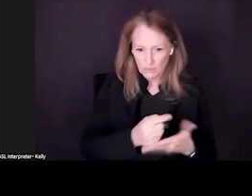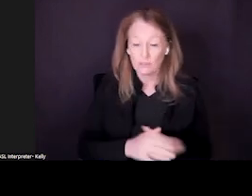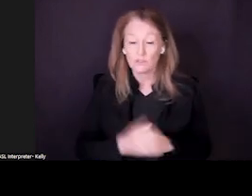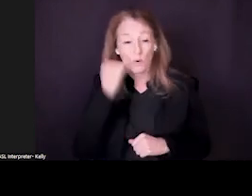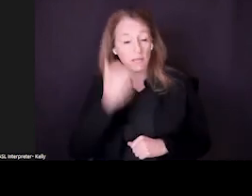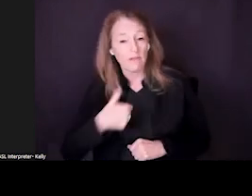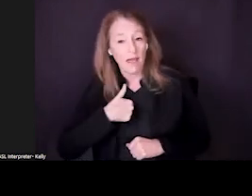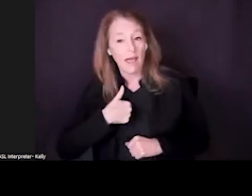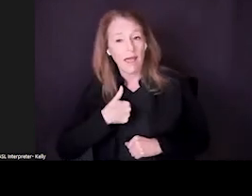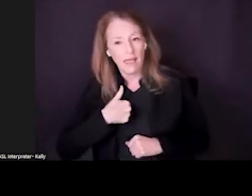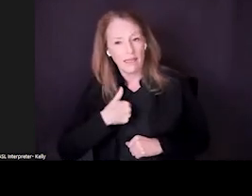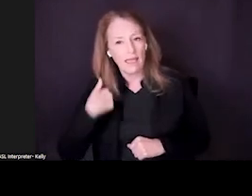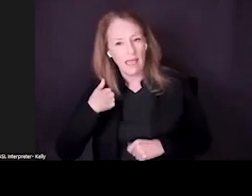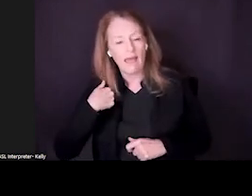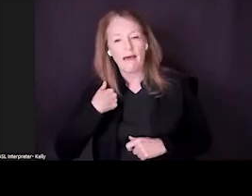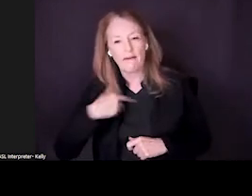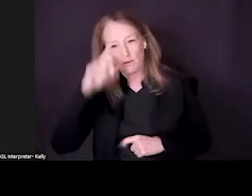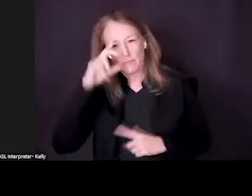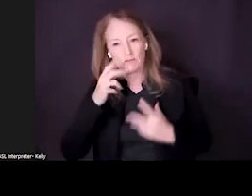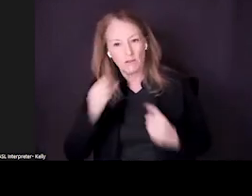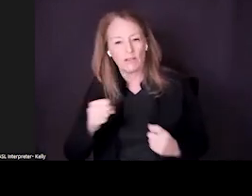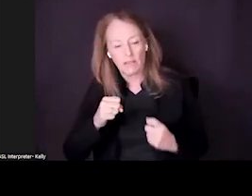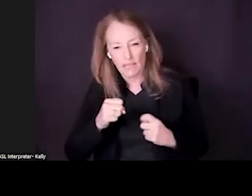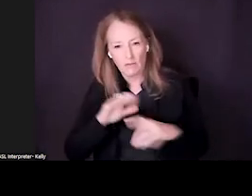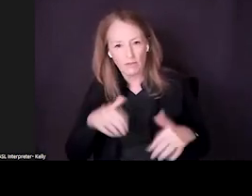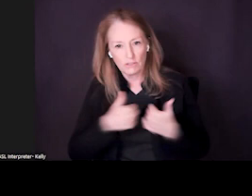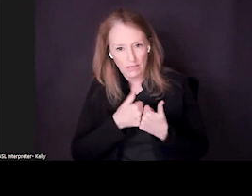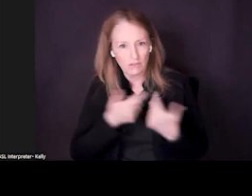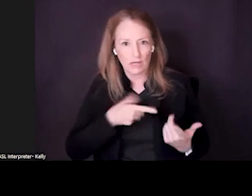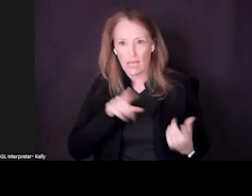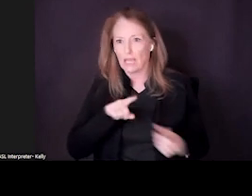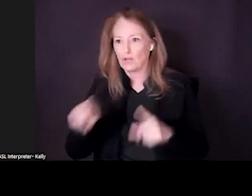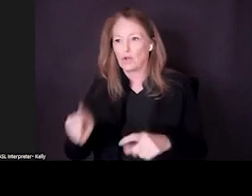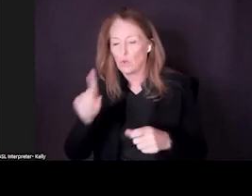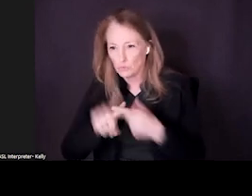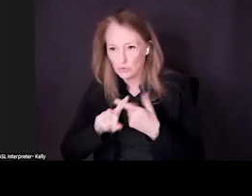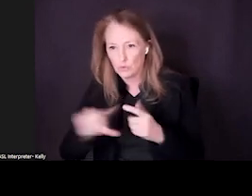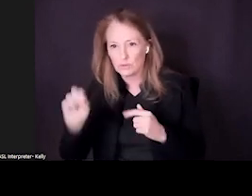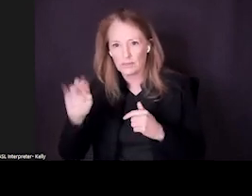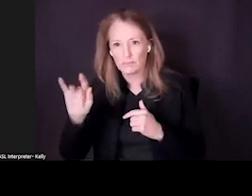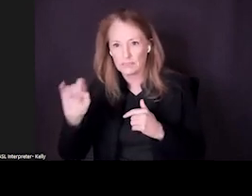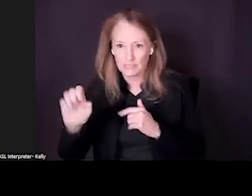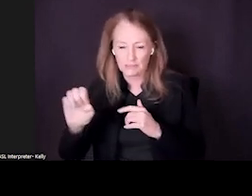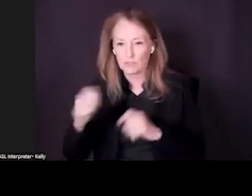GO TO A PROGRAM THAT IS A SUBSTANCE USE PROGRAM OR VICE VERSA, OFTEN